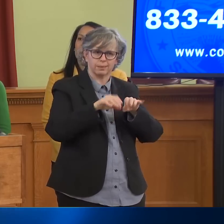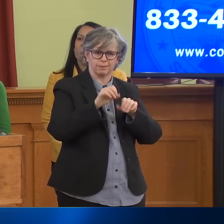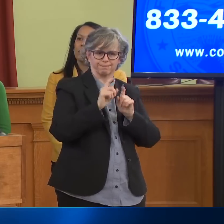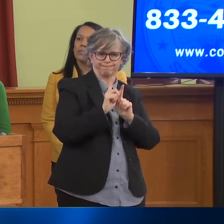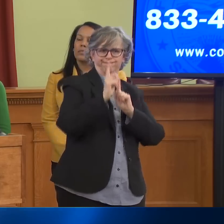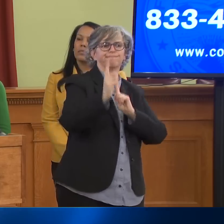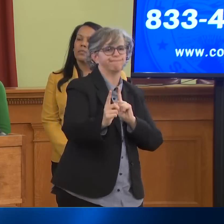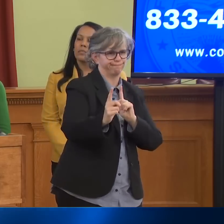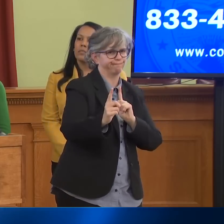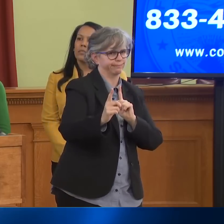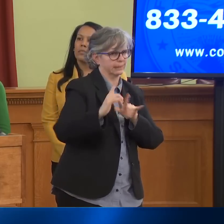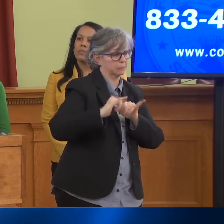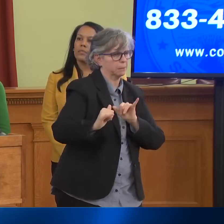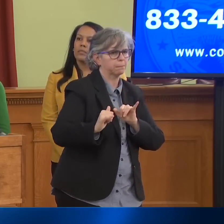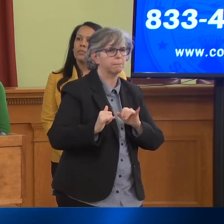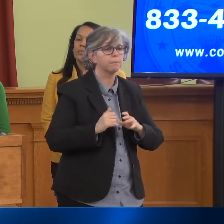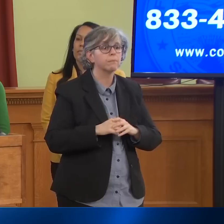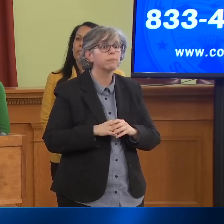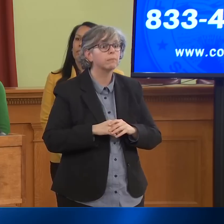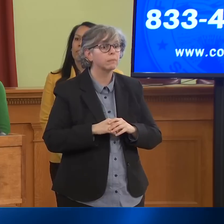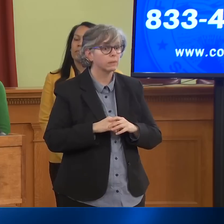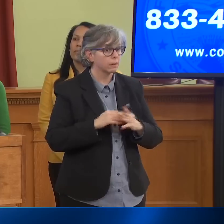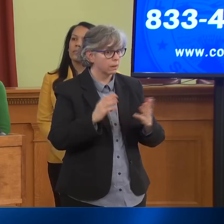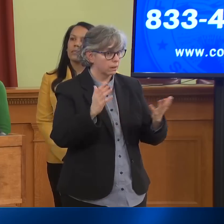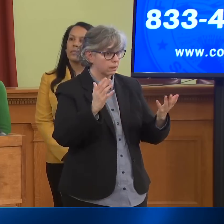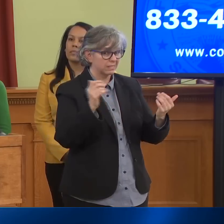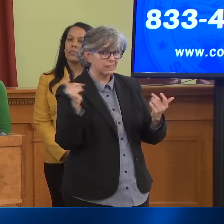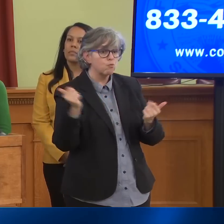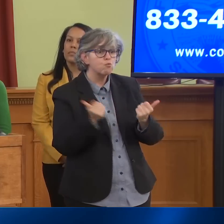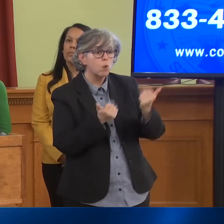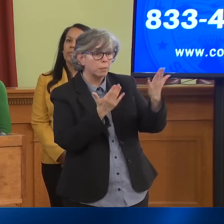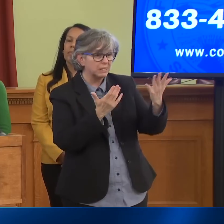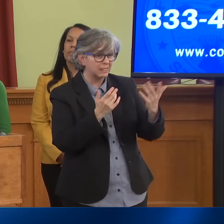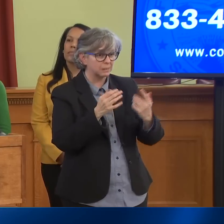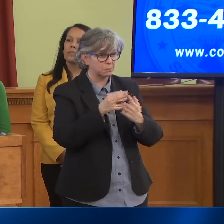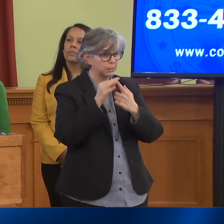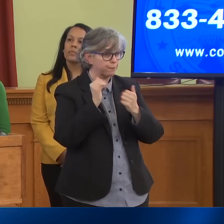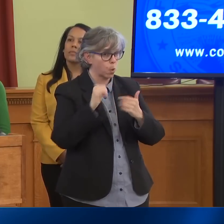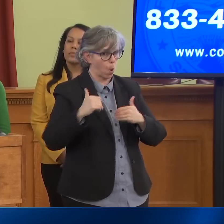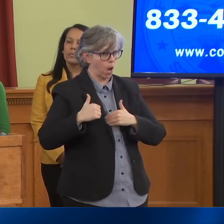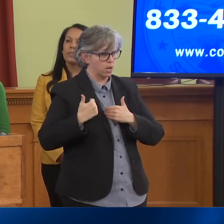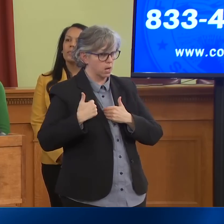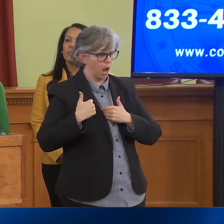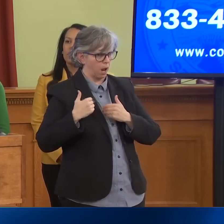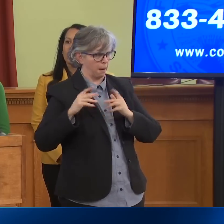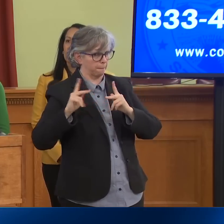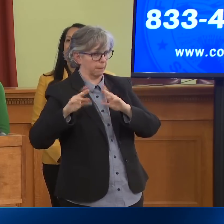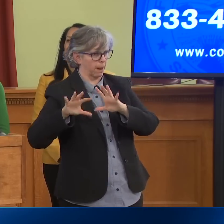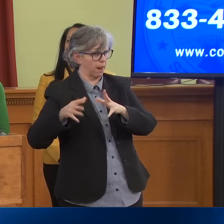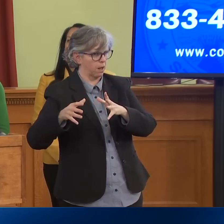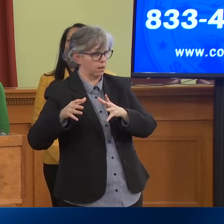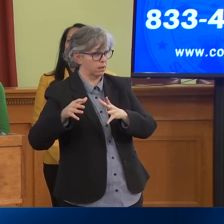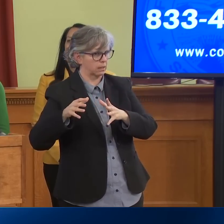MESSAGES AND CALLS . OUR CHURCH WOULD LIKE TO HELP AN AQUA HELP, AND HOW CAN WE SAFELY HELP. WERE ALSO TALKING ABOUT KEEPING SOCIAL DISTANCE. SOME THINGS THAT WE WOULD